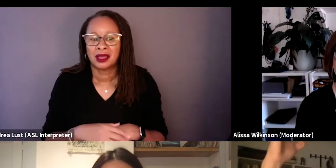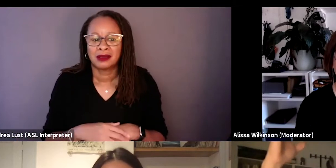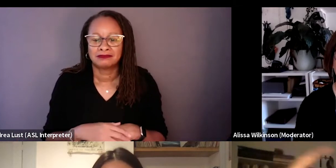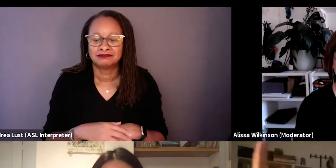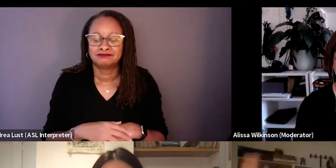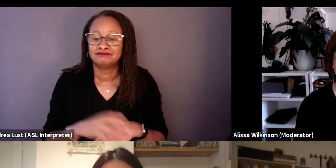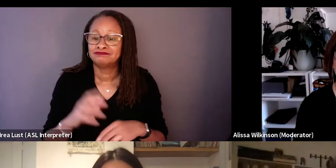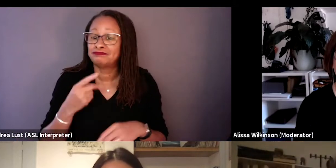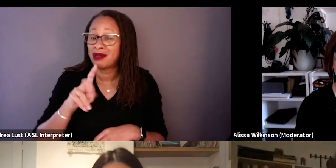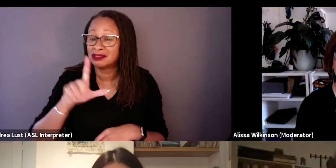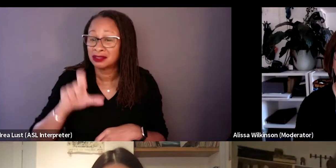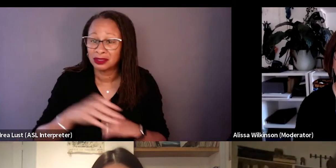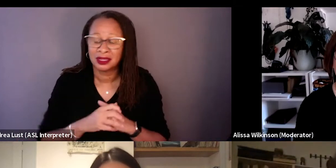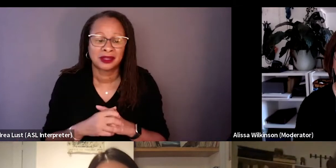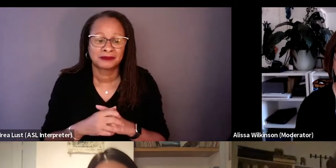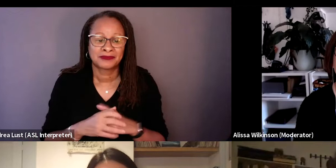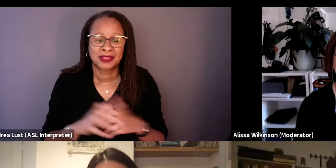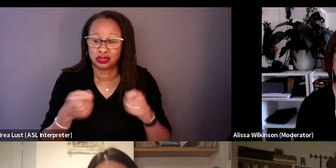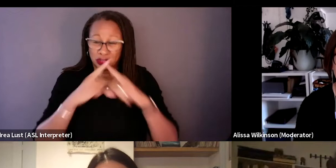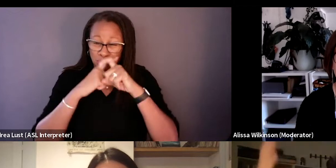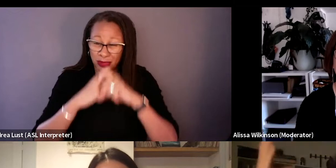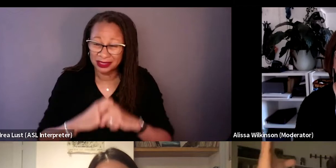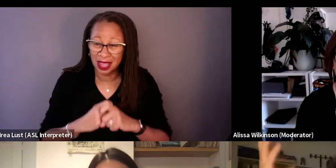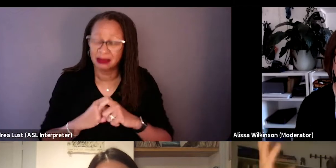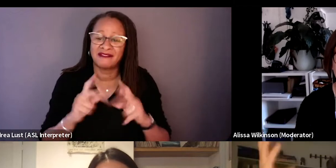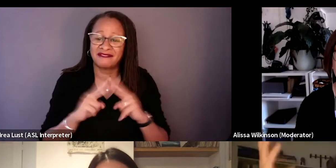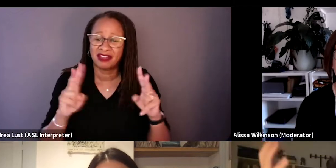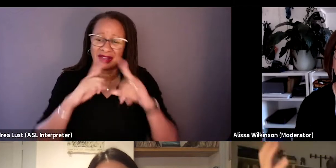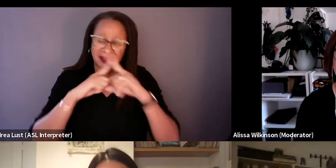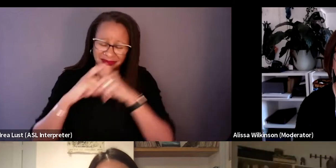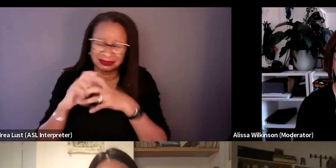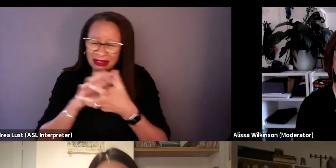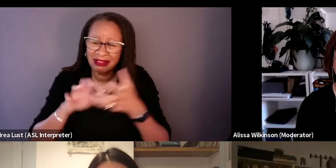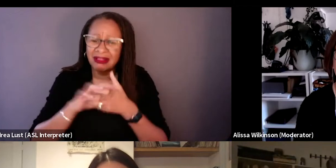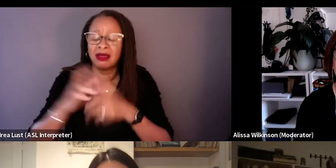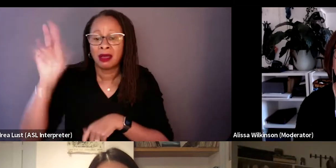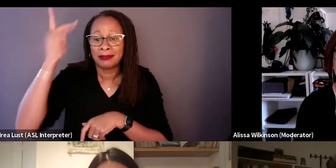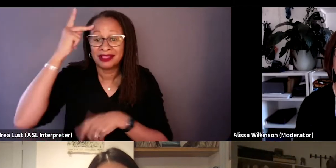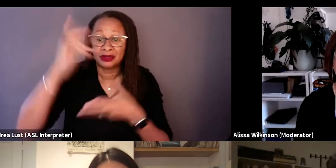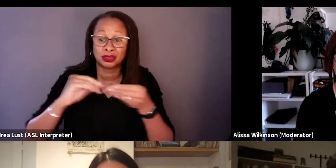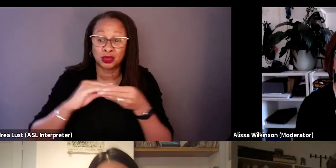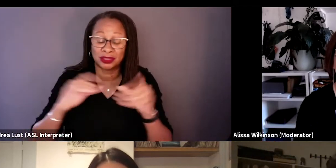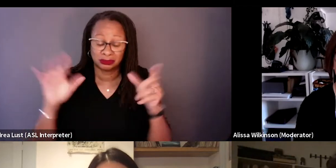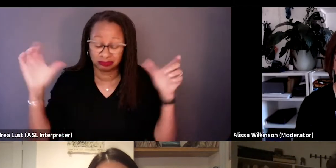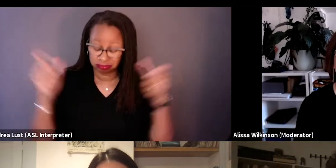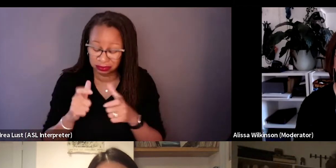a very complex political topic, to this emotional storyline, that's what was our approach. Hmm.